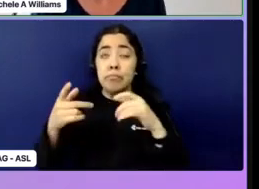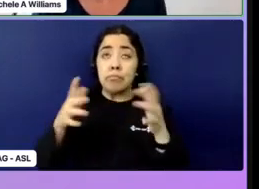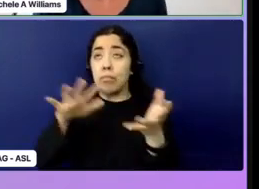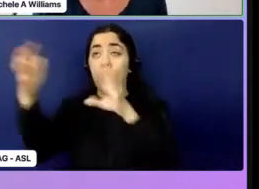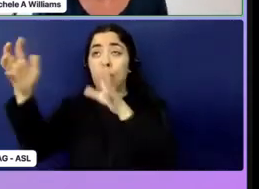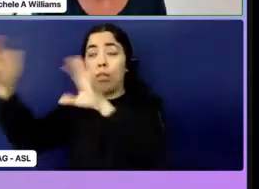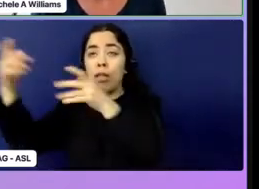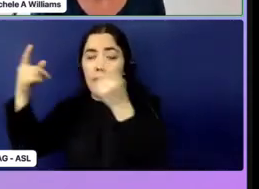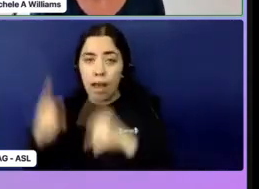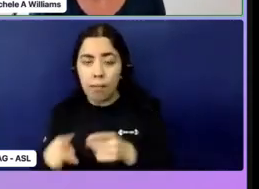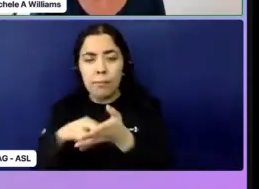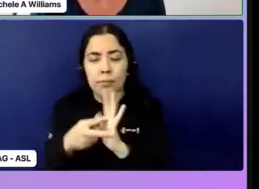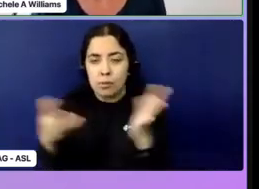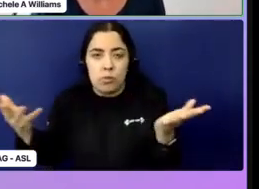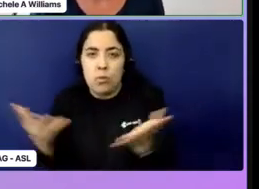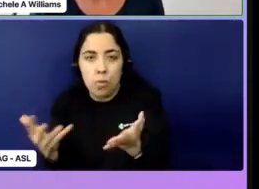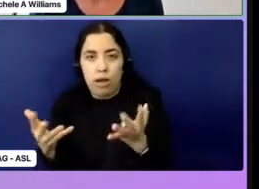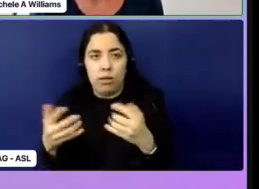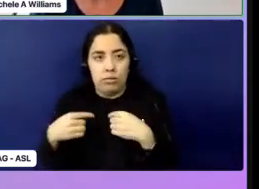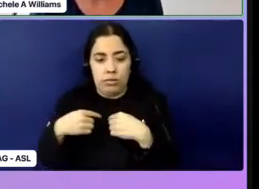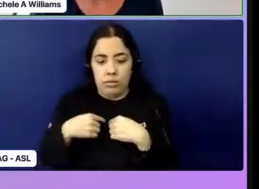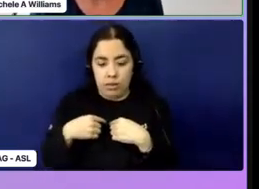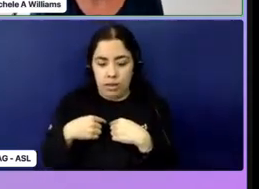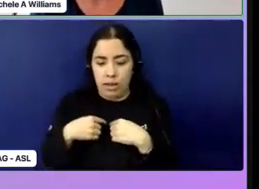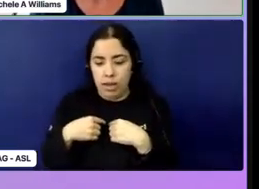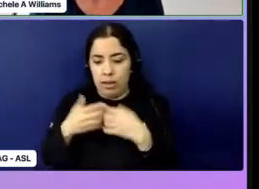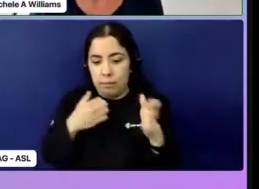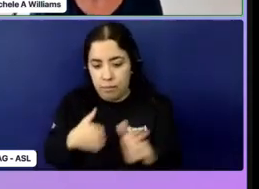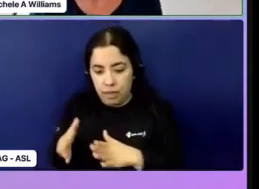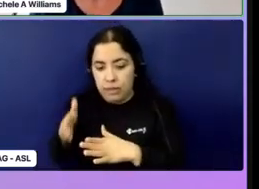is not this place without bad things happening. And so, if